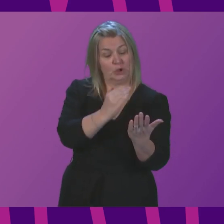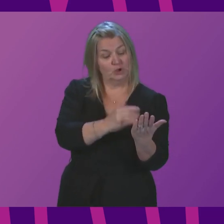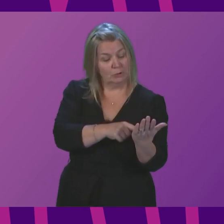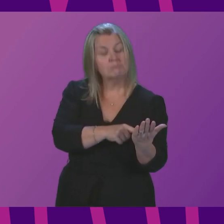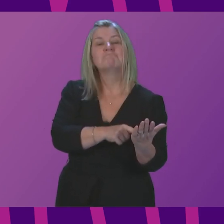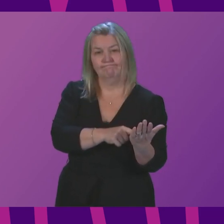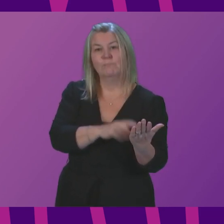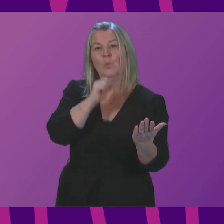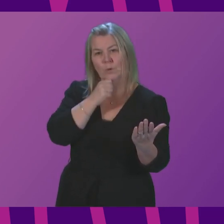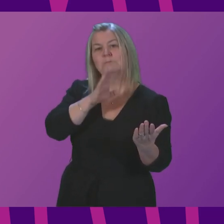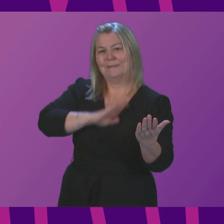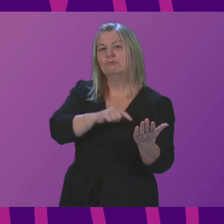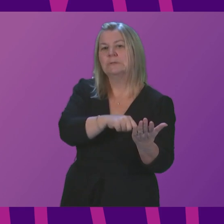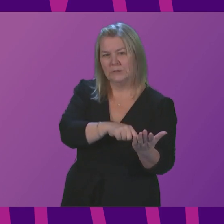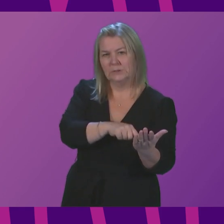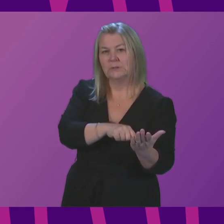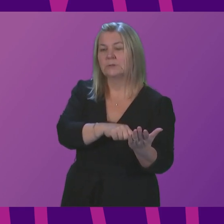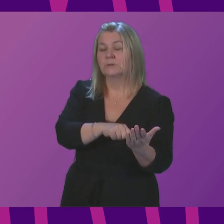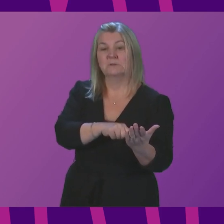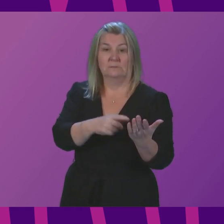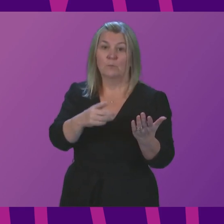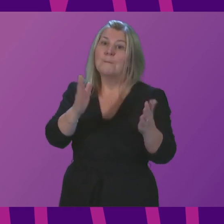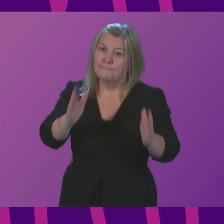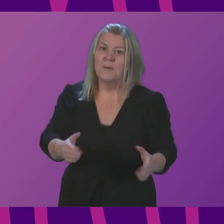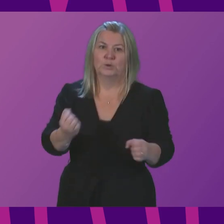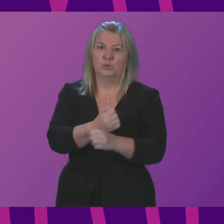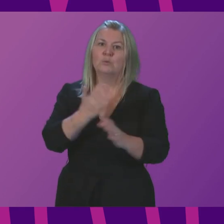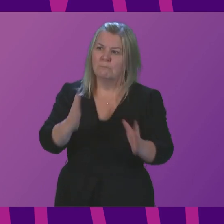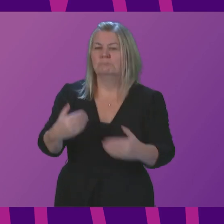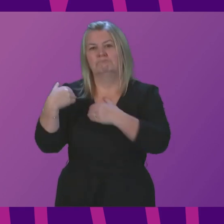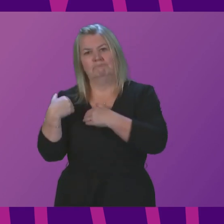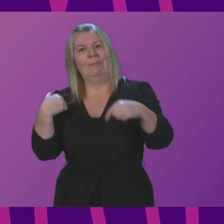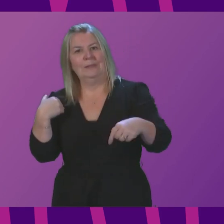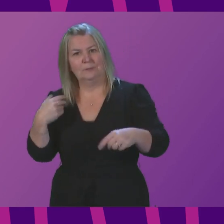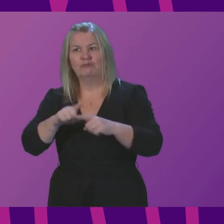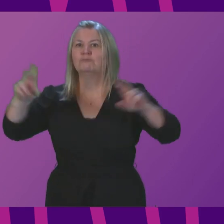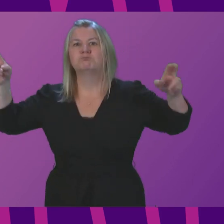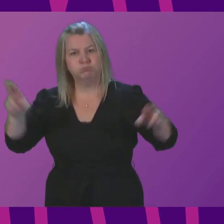This is something that, at all levels, all of us must do more to address, in order that